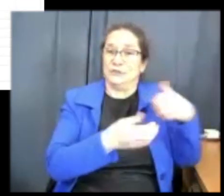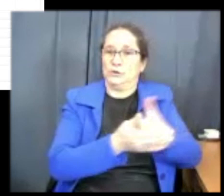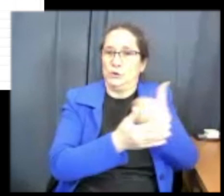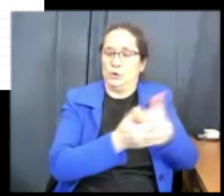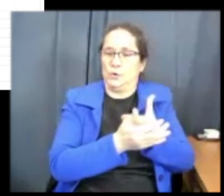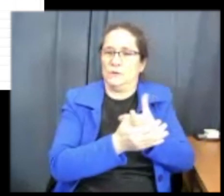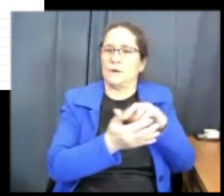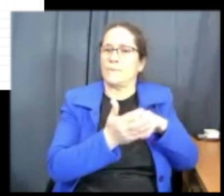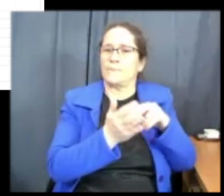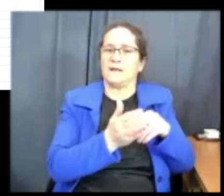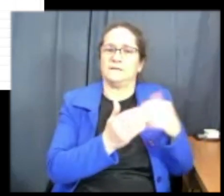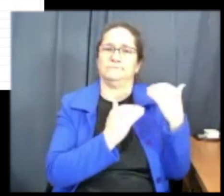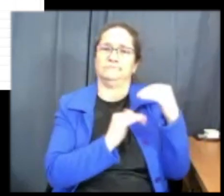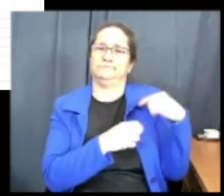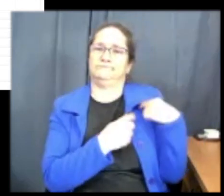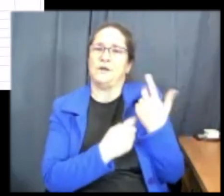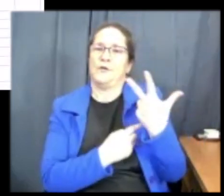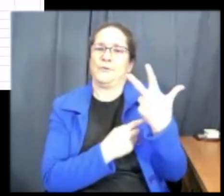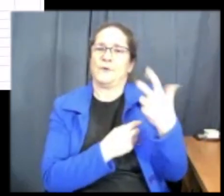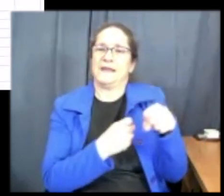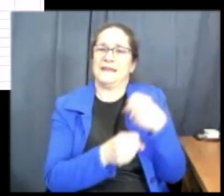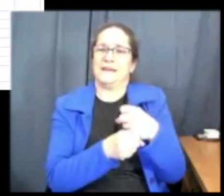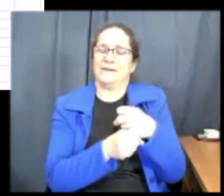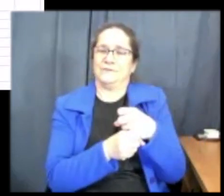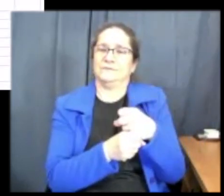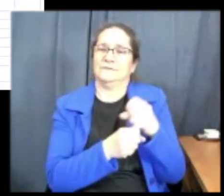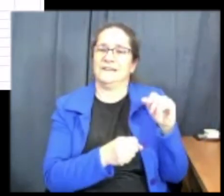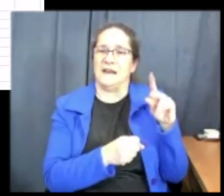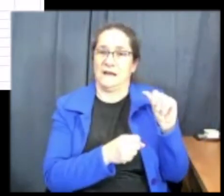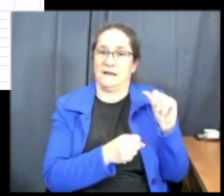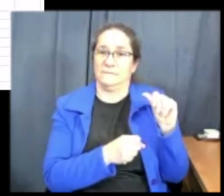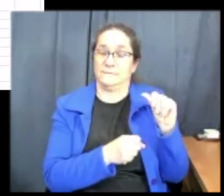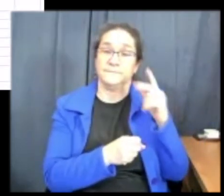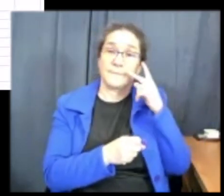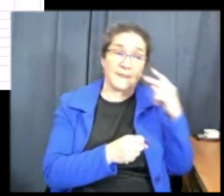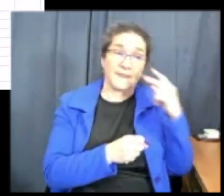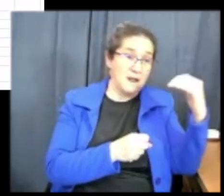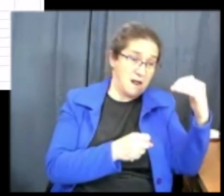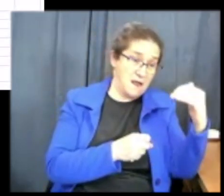And on this one you will see on your left those are all your ethnicity groups,